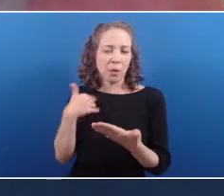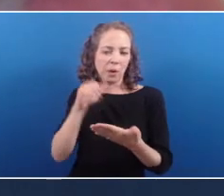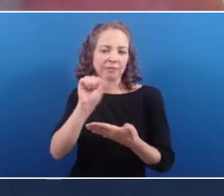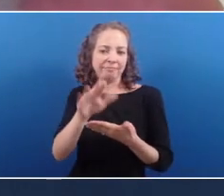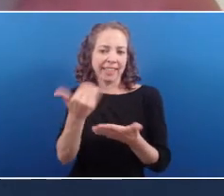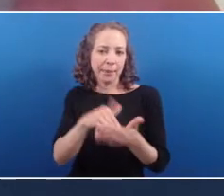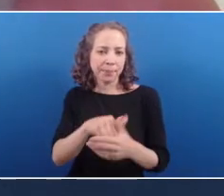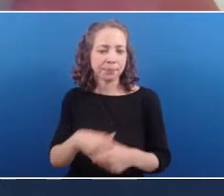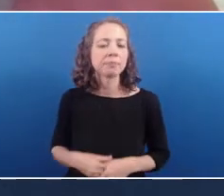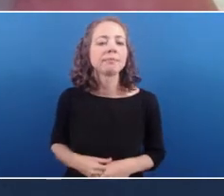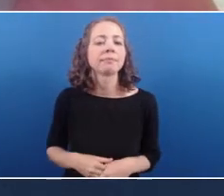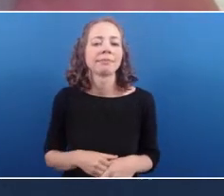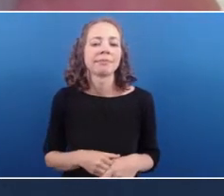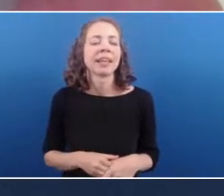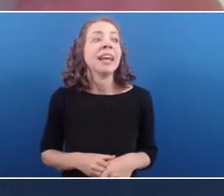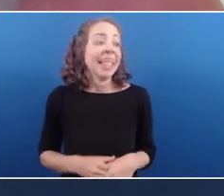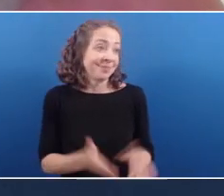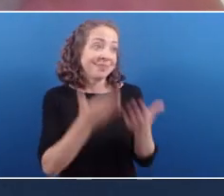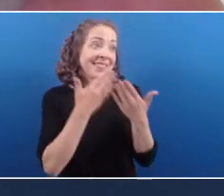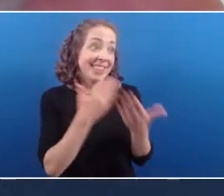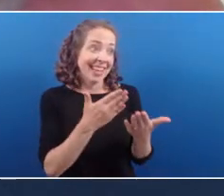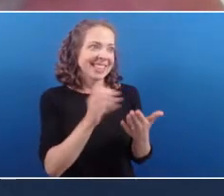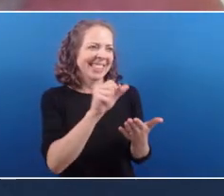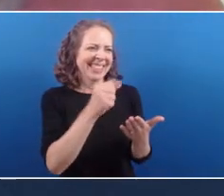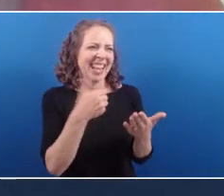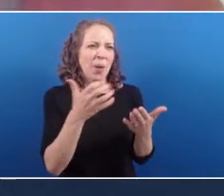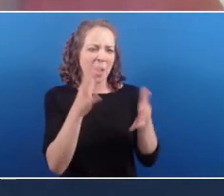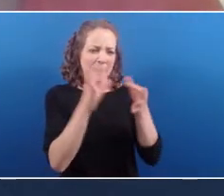So, yeah, I just want to mention some of the resources that we do have.